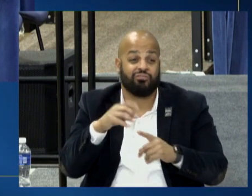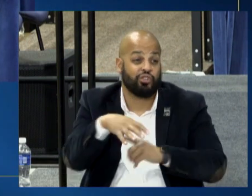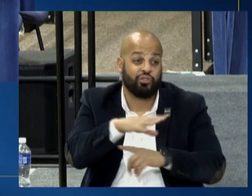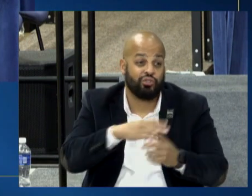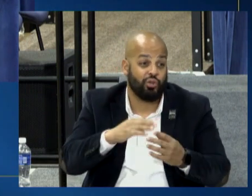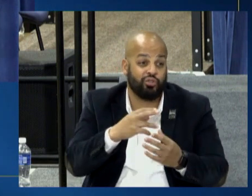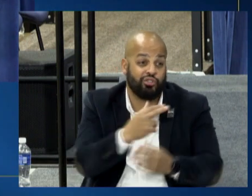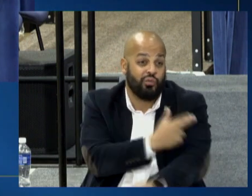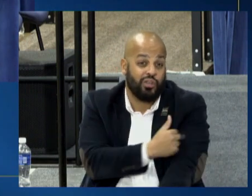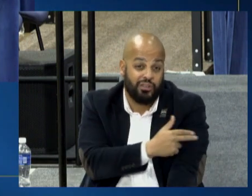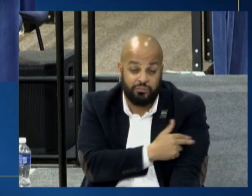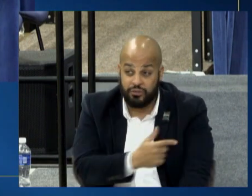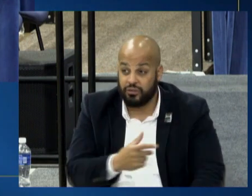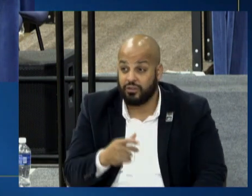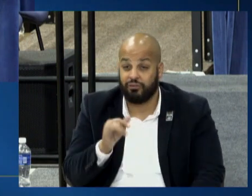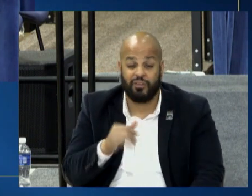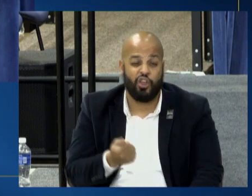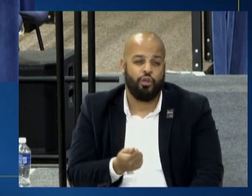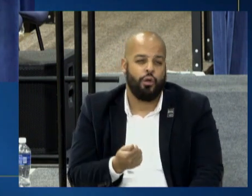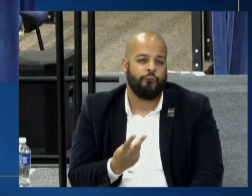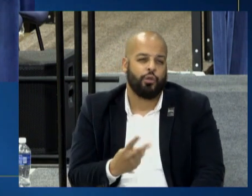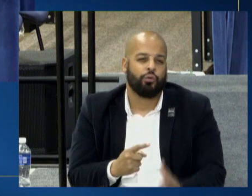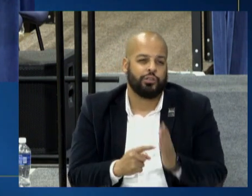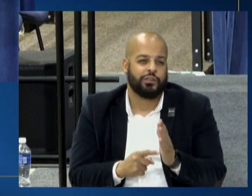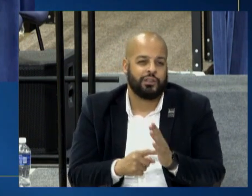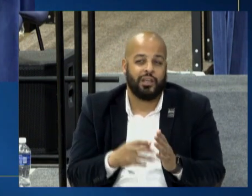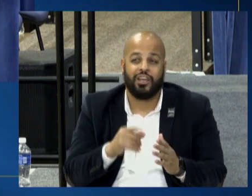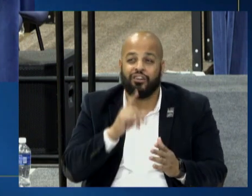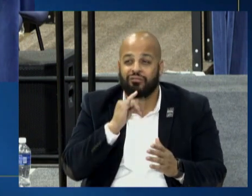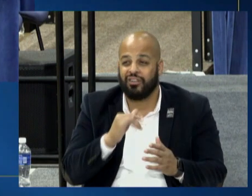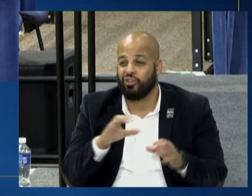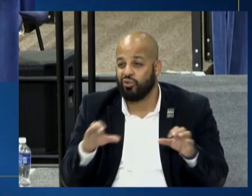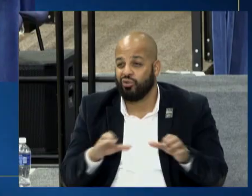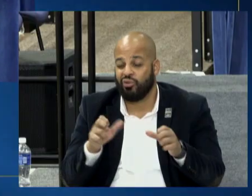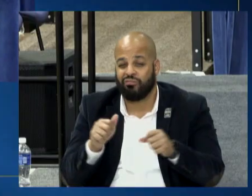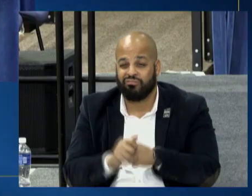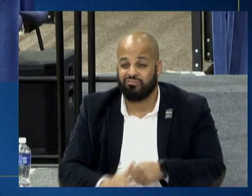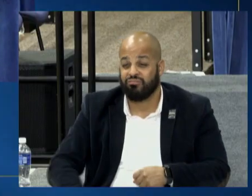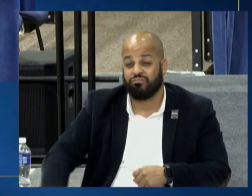the work that we're doing at OASH. And they're being done really across HHS.